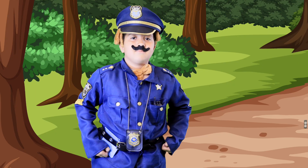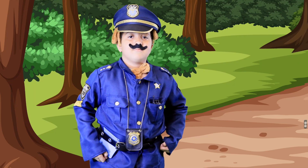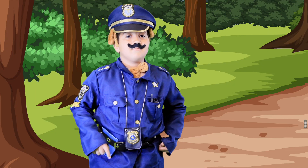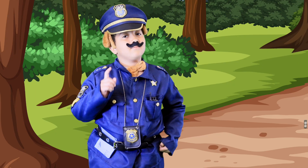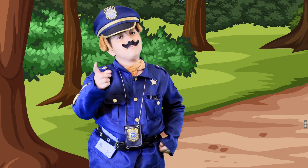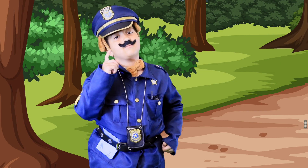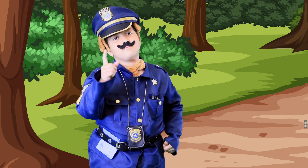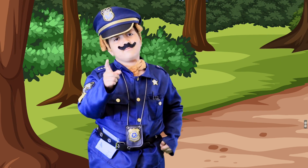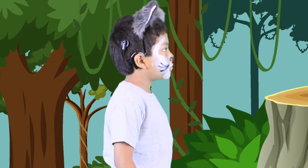Shame on you.